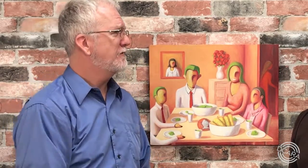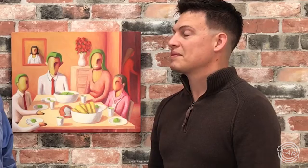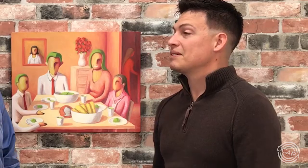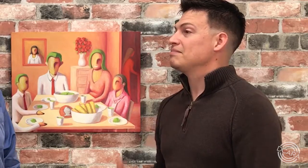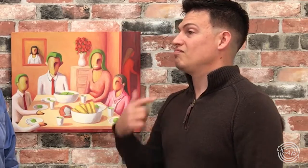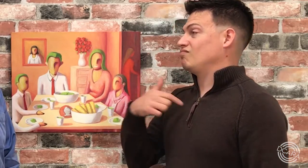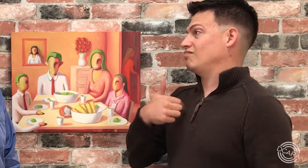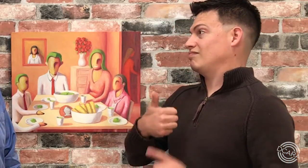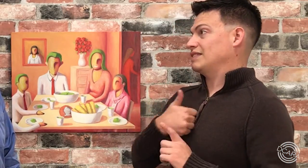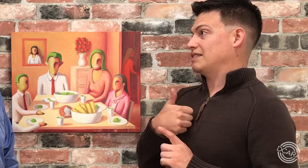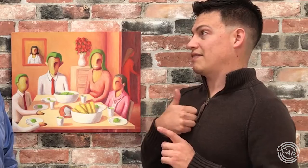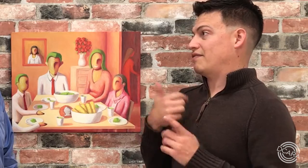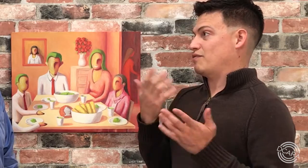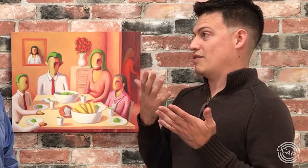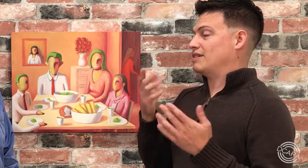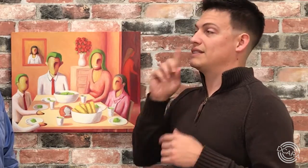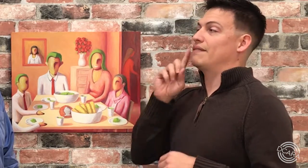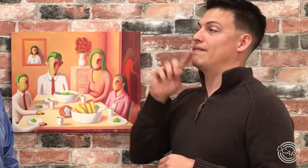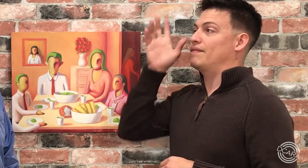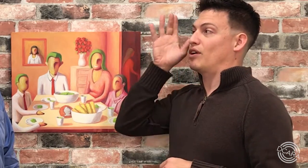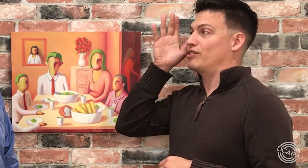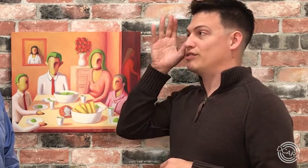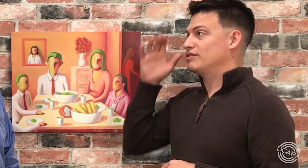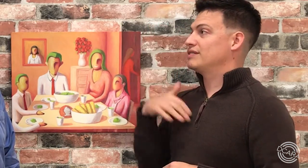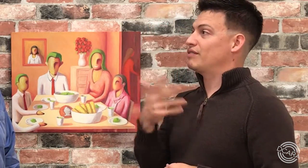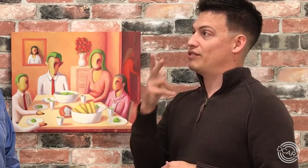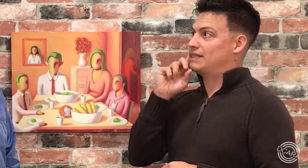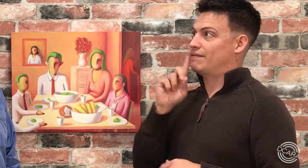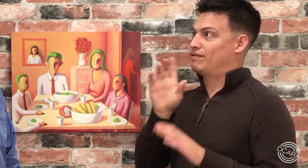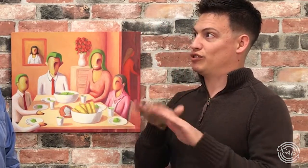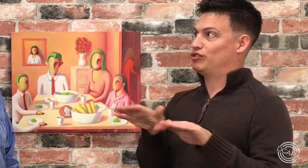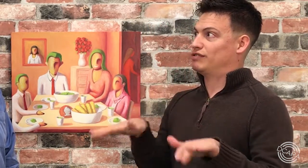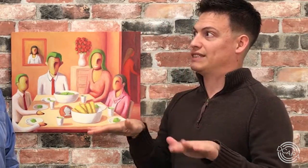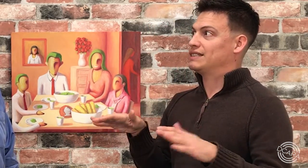Brian: I am a Deaf father and I have three Deaf children.